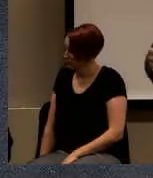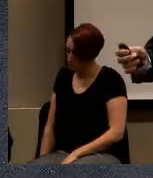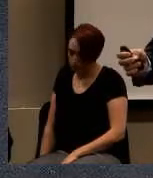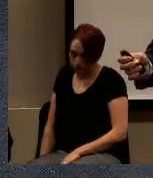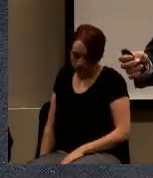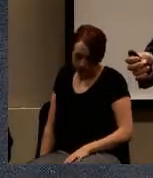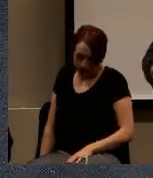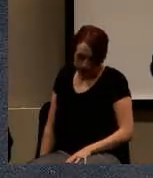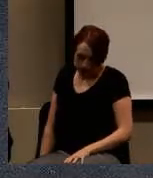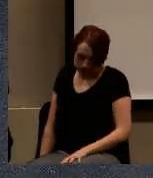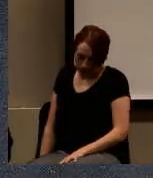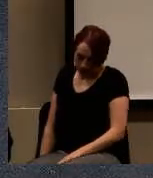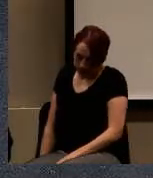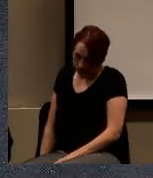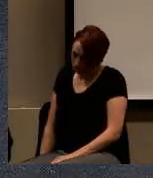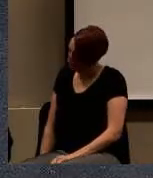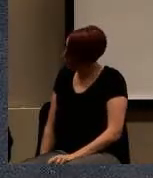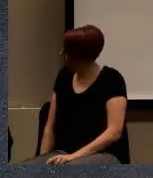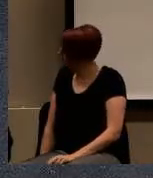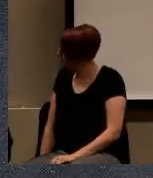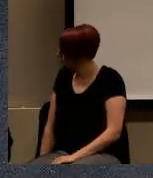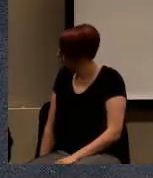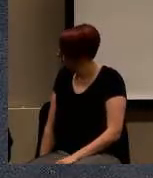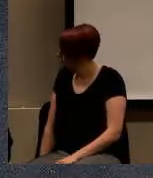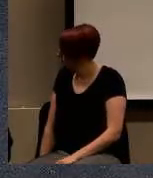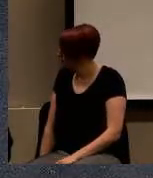medications have any impact, potential driving